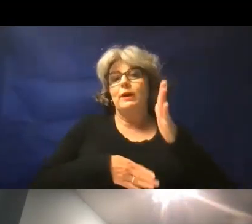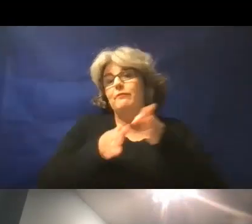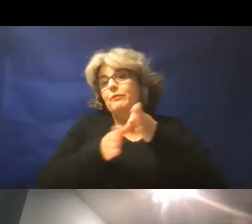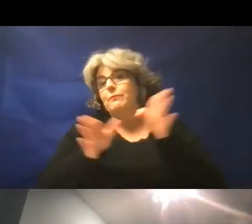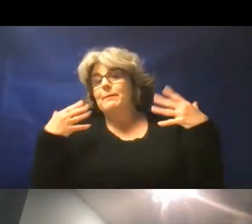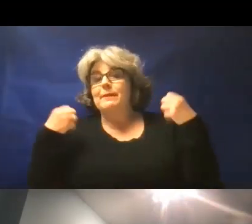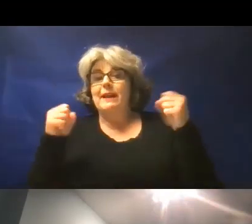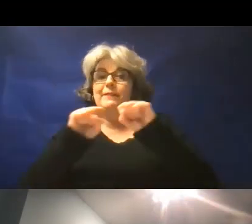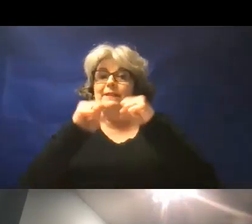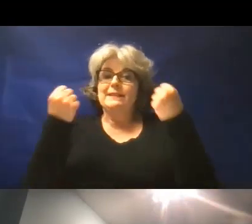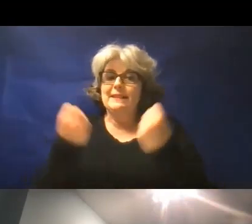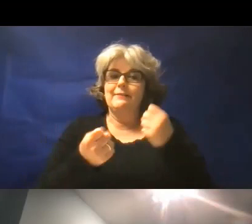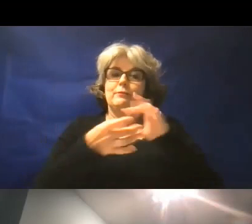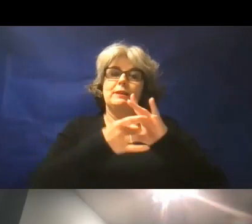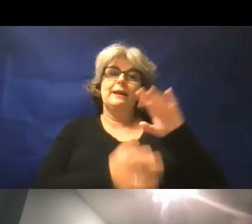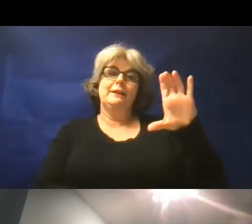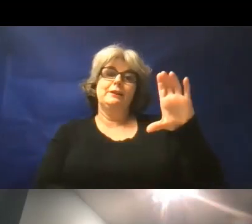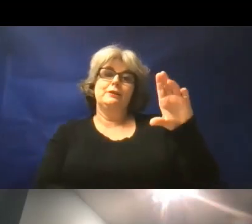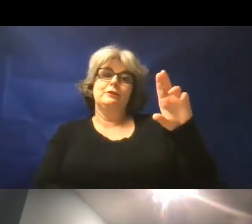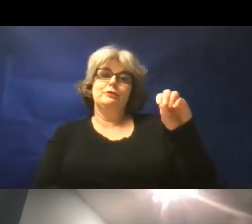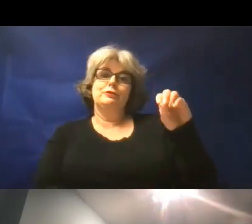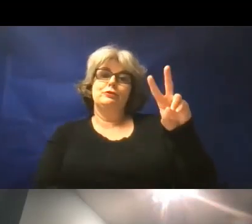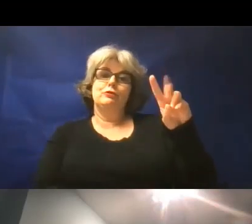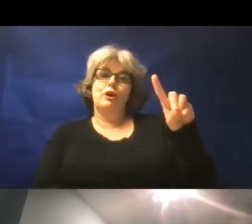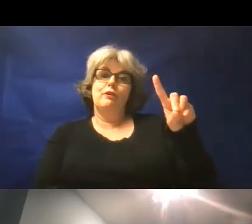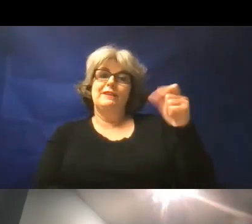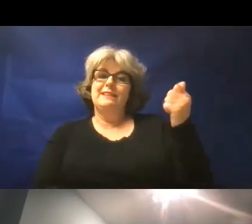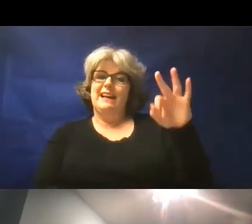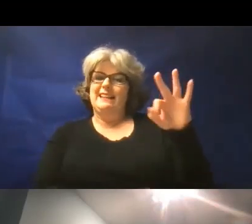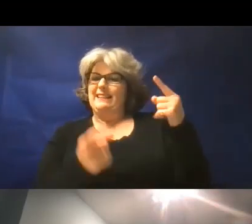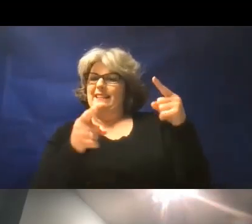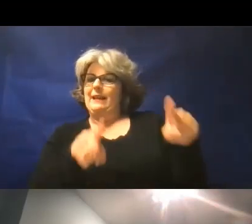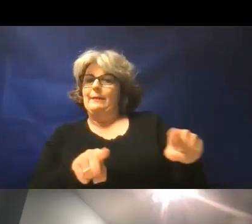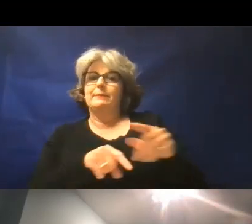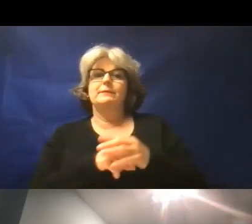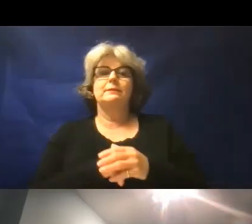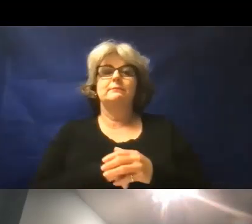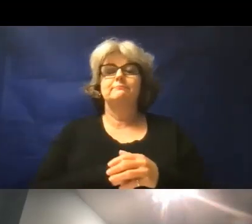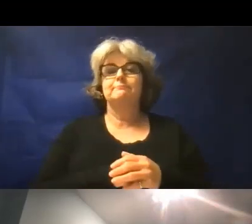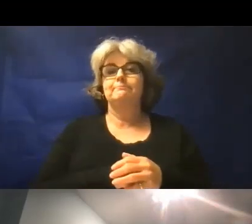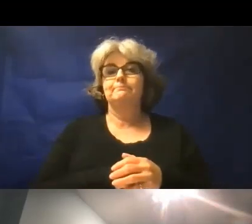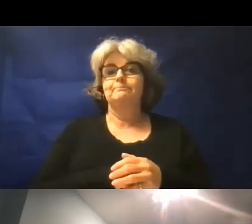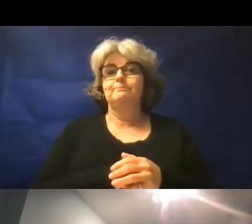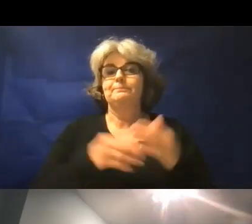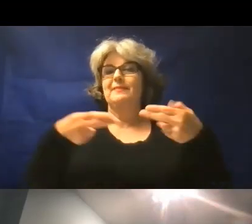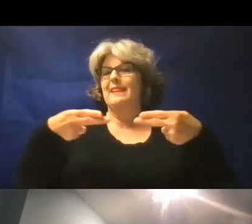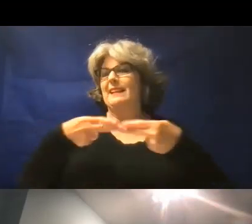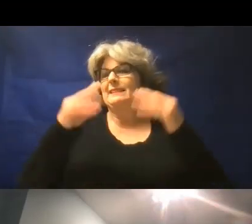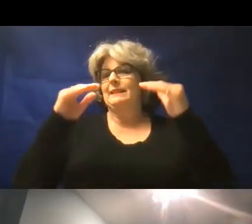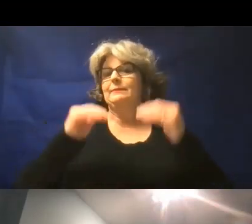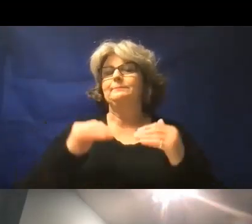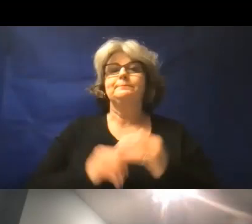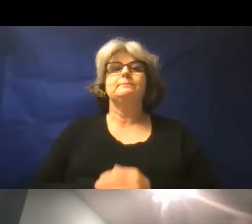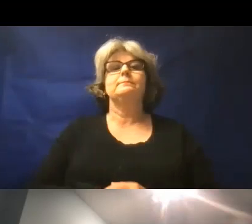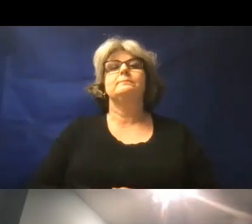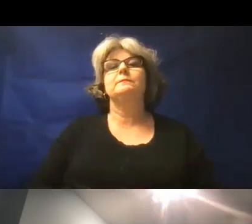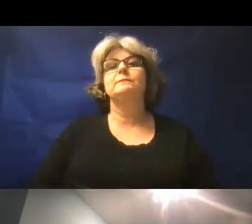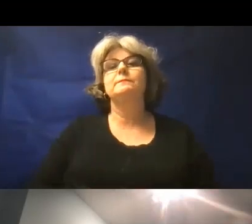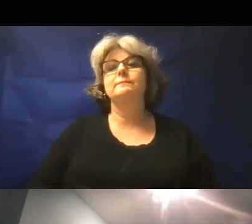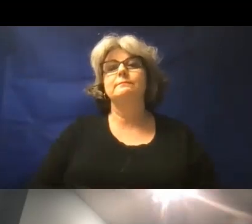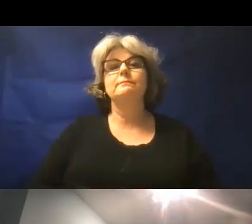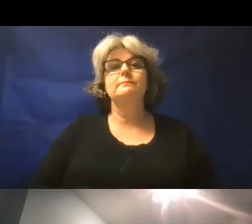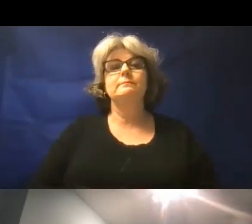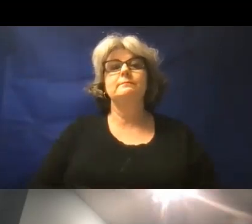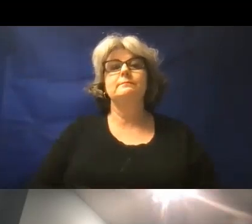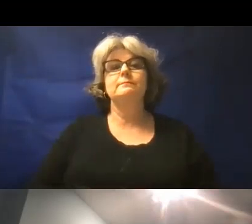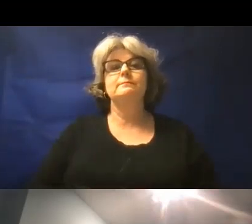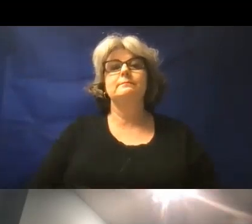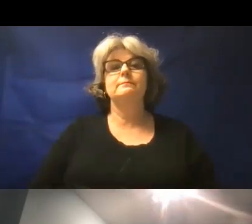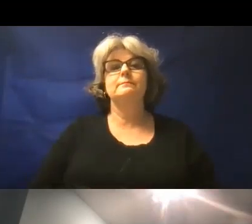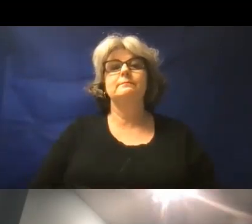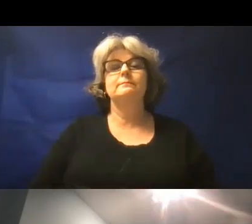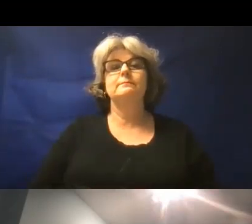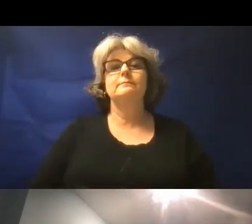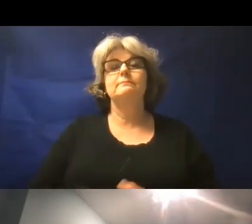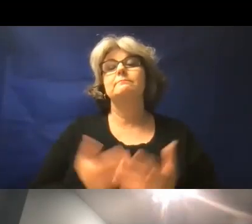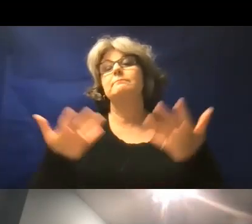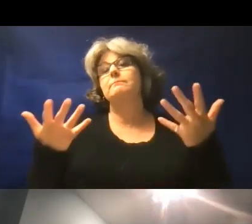at COVID-19 situations as they may evolve next slide please so I'd like to talk a little bit